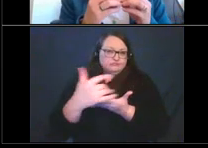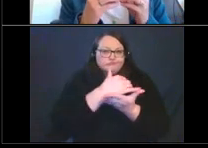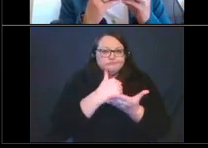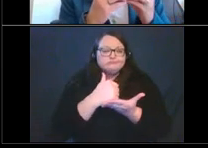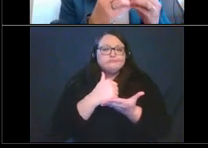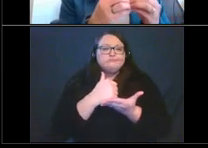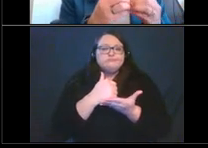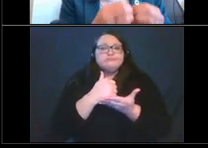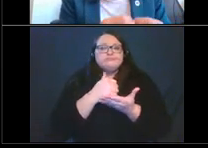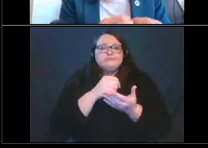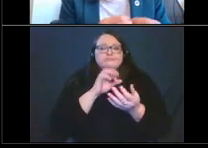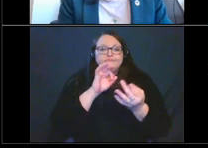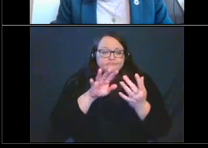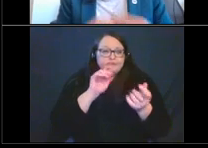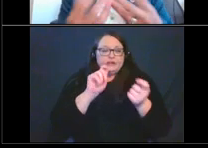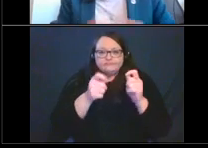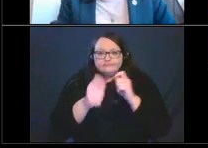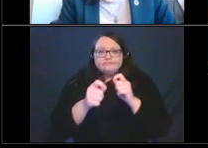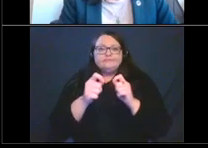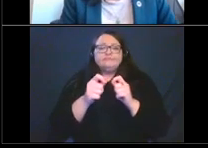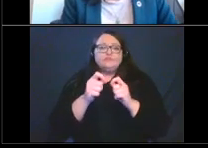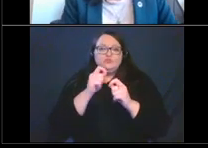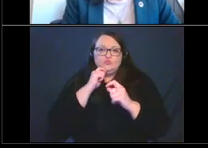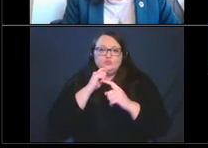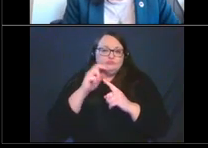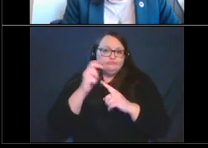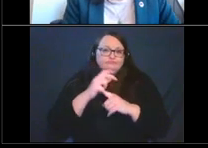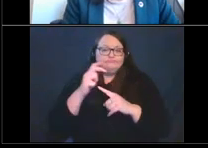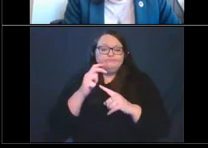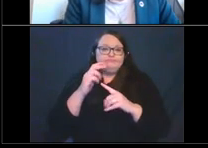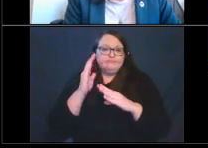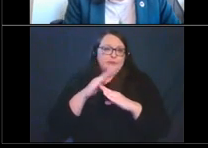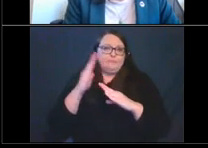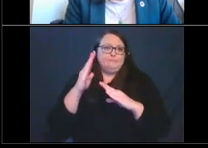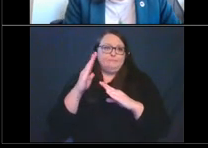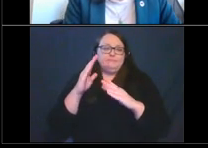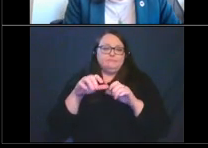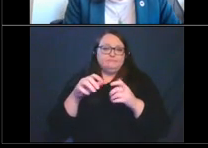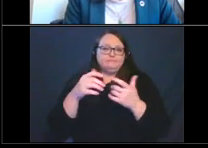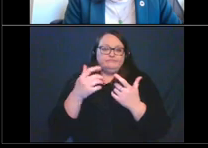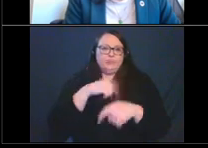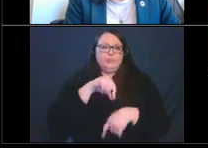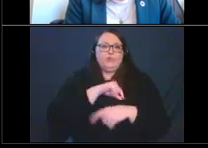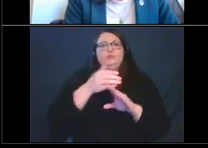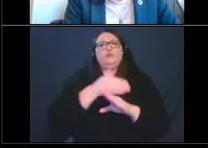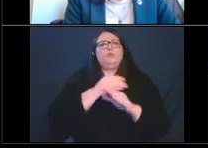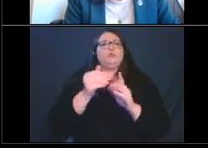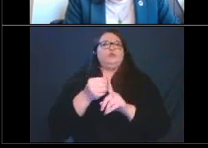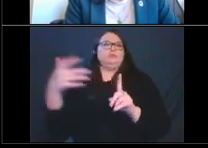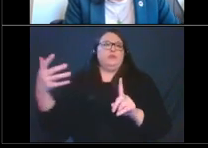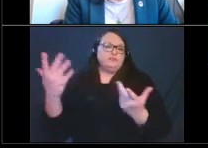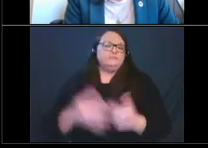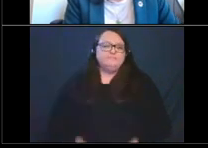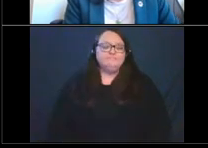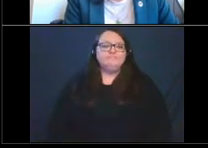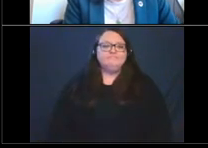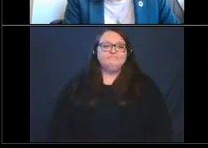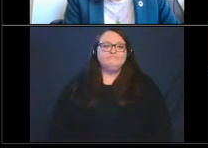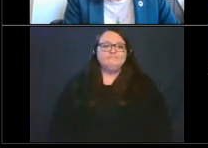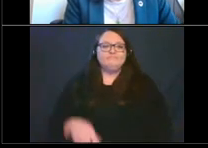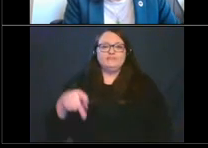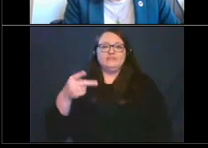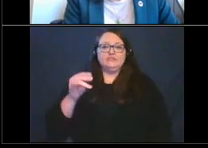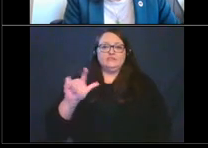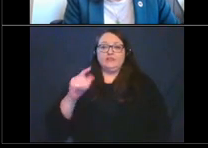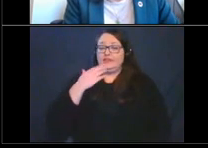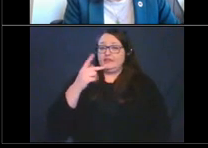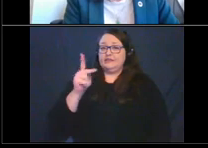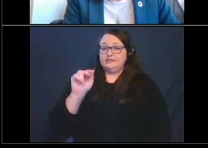it to the best state that we can before expanding. Alright thanks Kim, so here's a, this is a